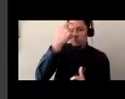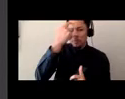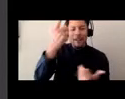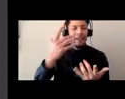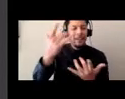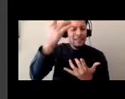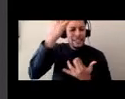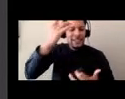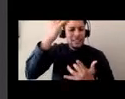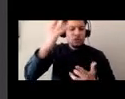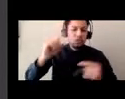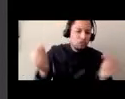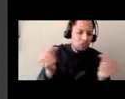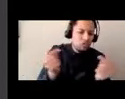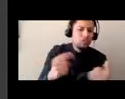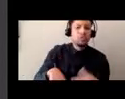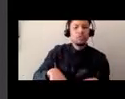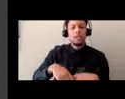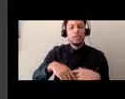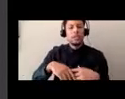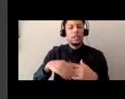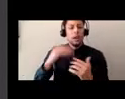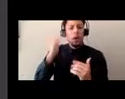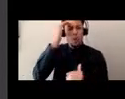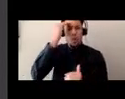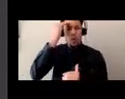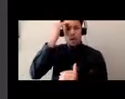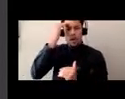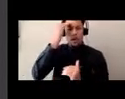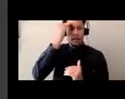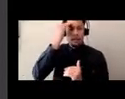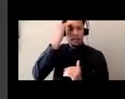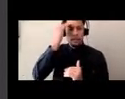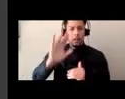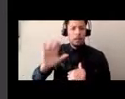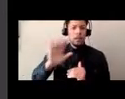individuals with brain injury, their caregivers and families.